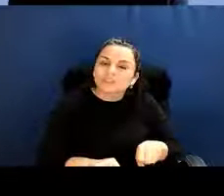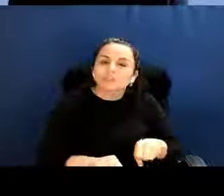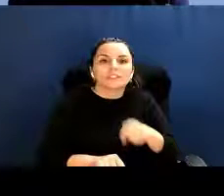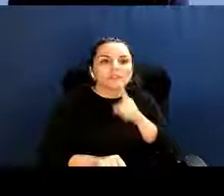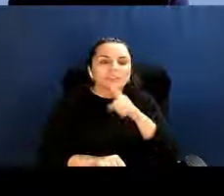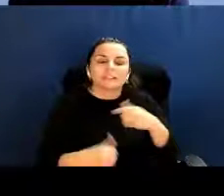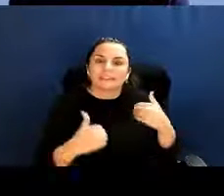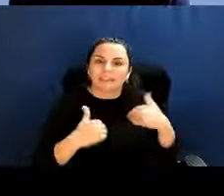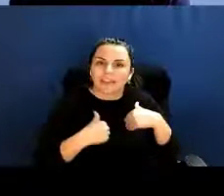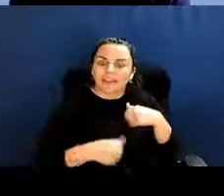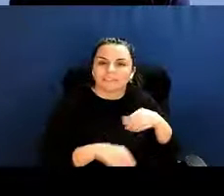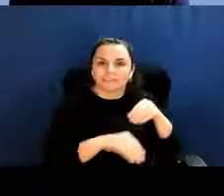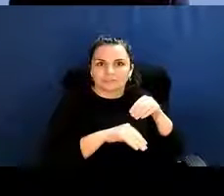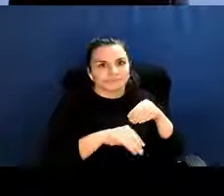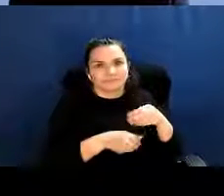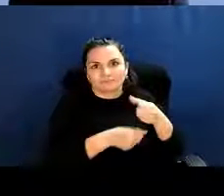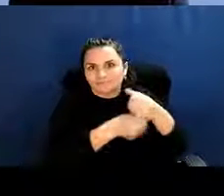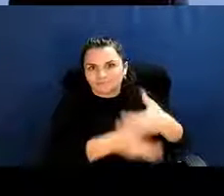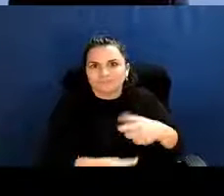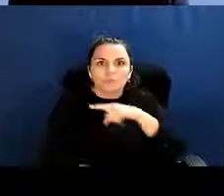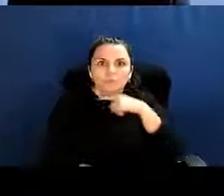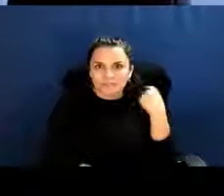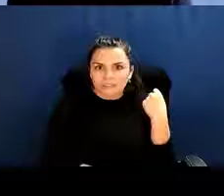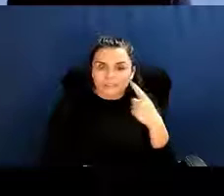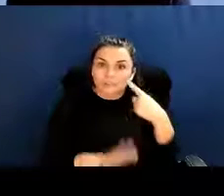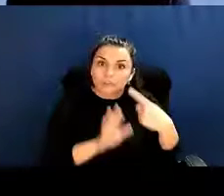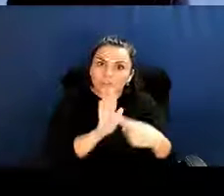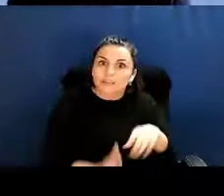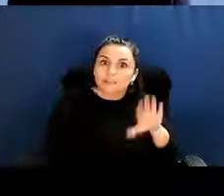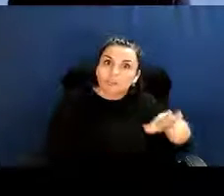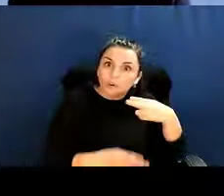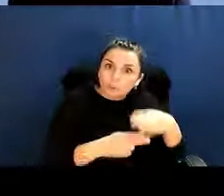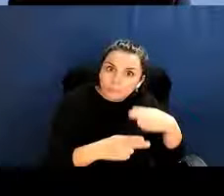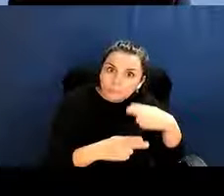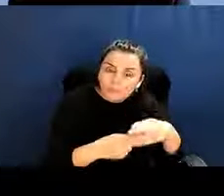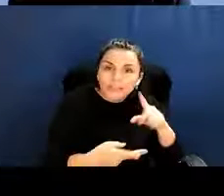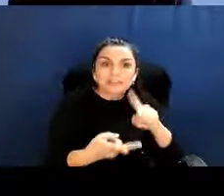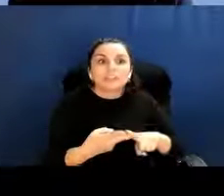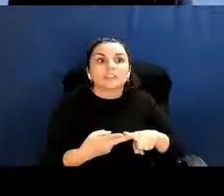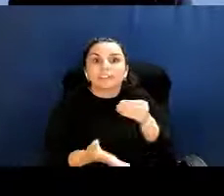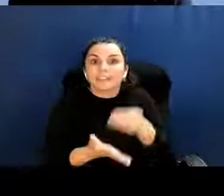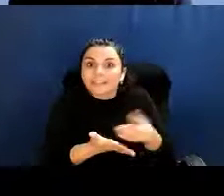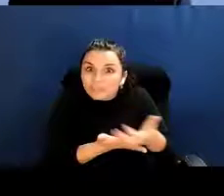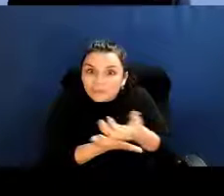employability and financial standing, and where you conduct the research may dictate this risk.